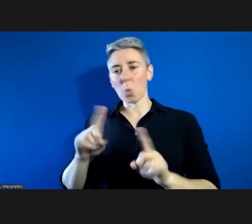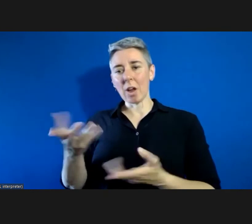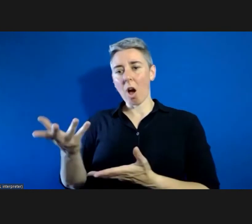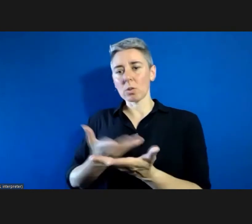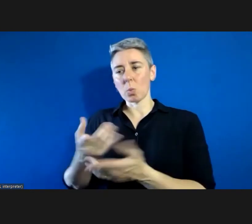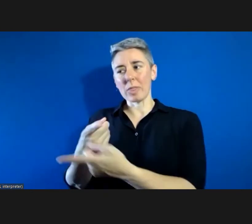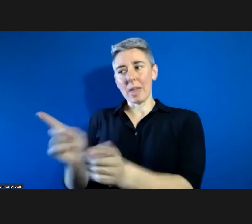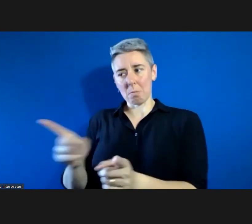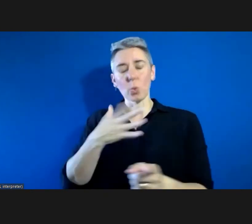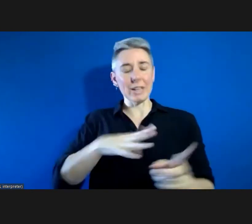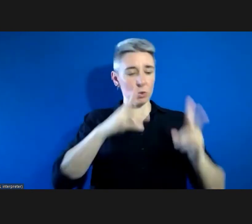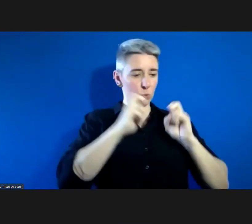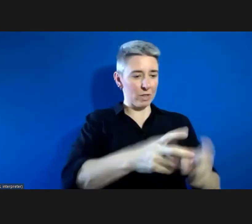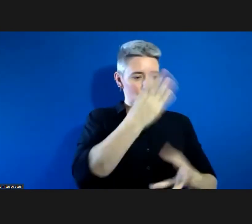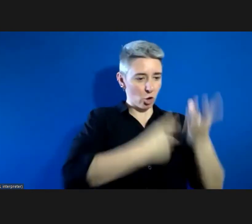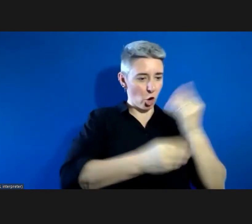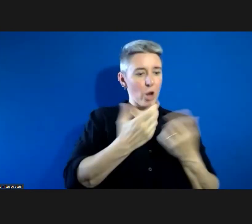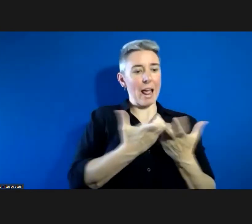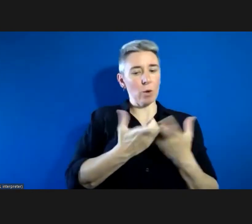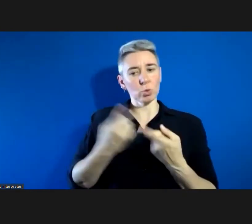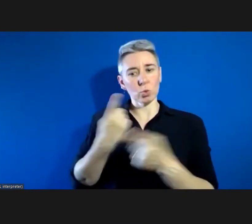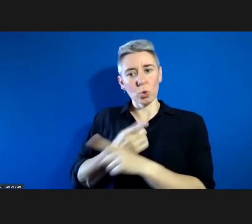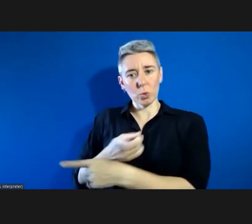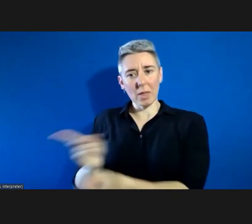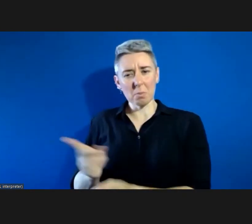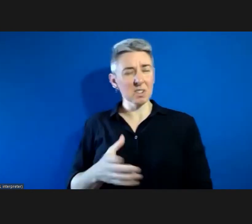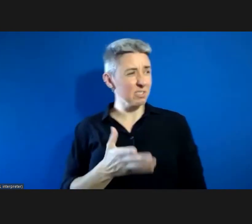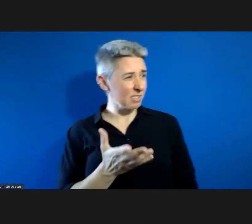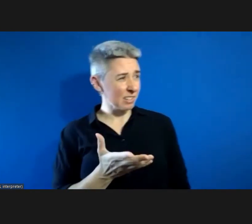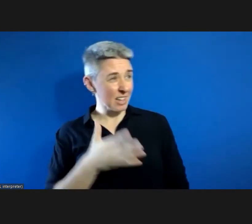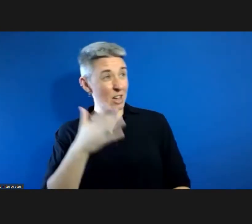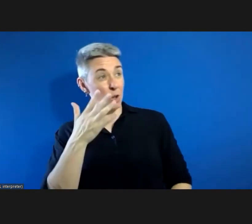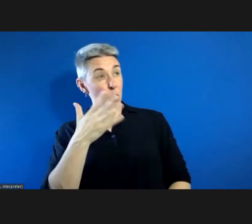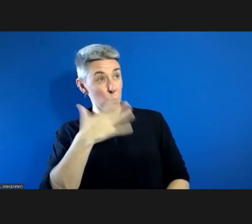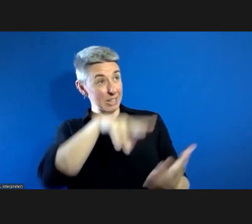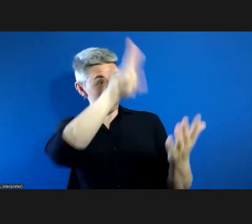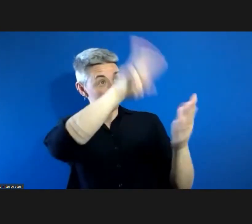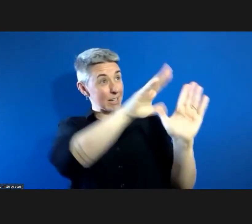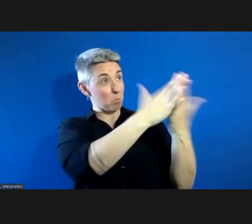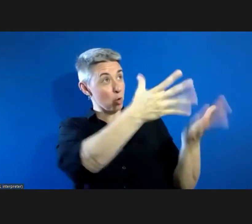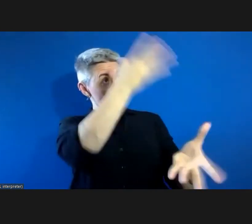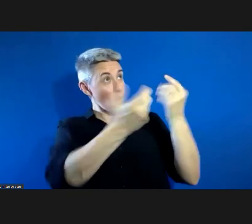And to be honest with you, if someone has to read a book to work out how to engage with me, then I really don't want to engage with them.